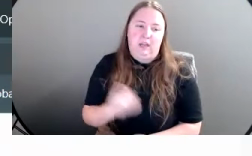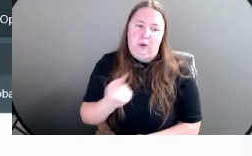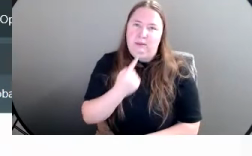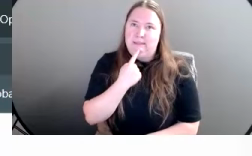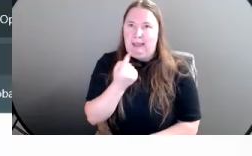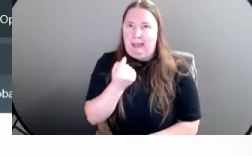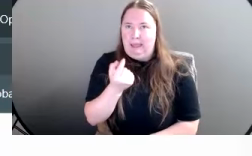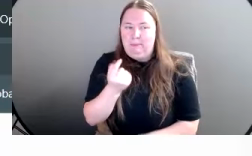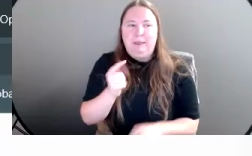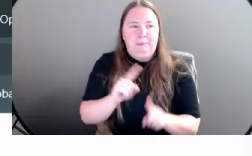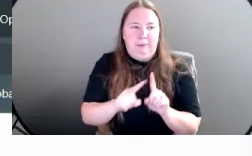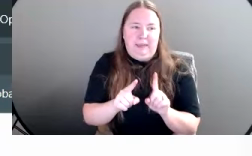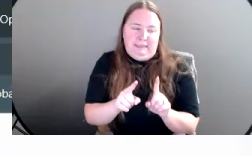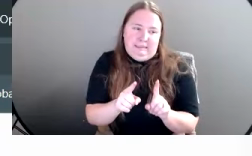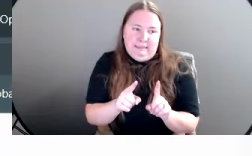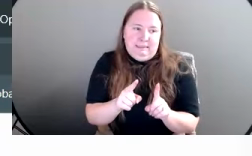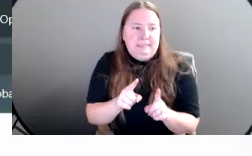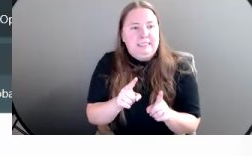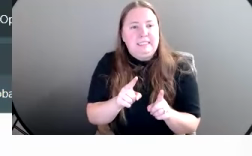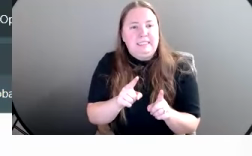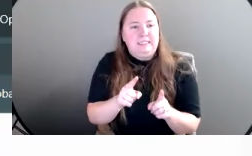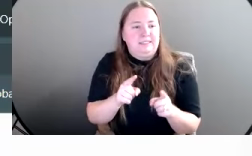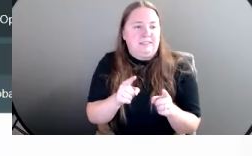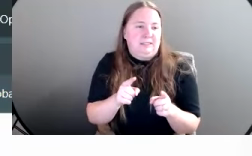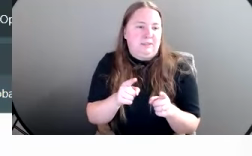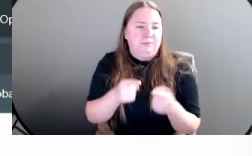but there's a learning curve, with using the ADAPT system.